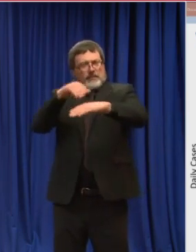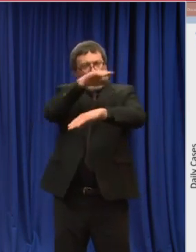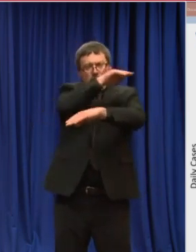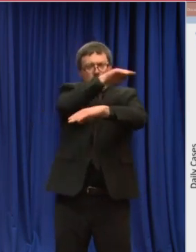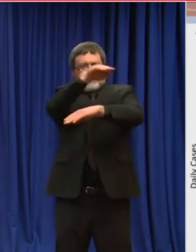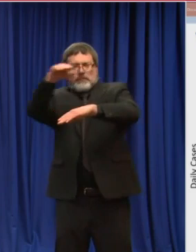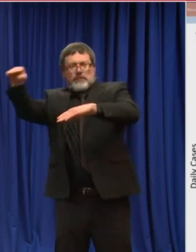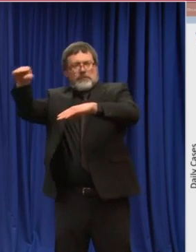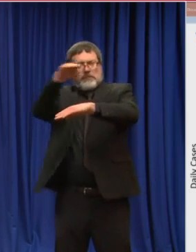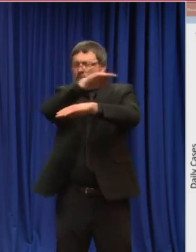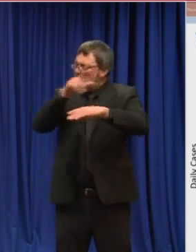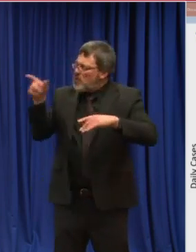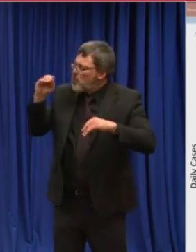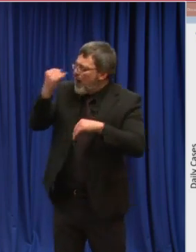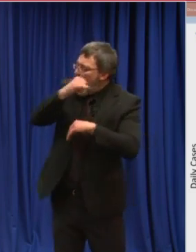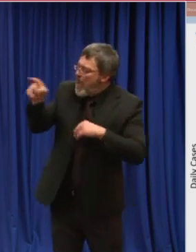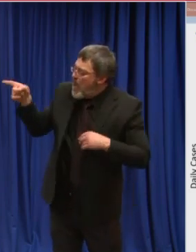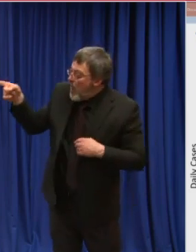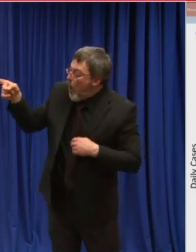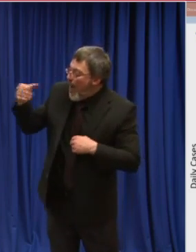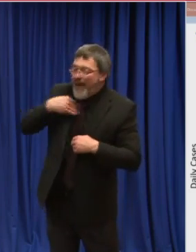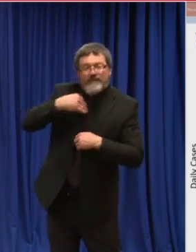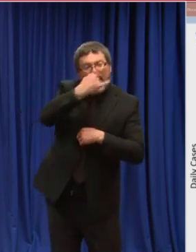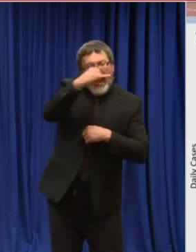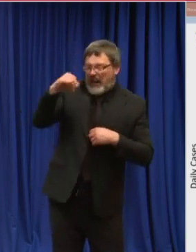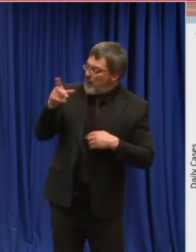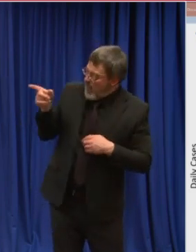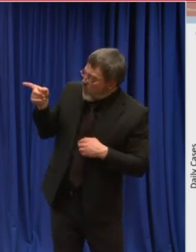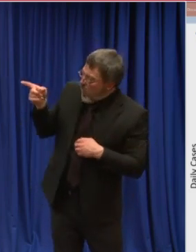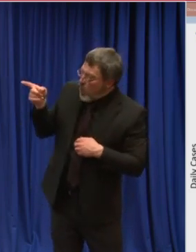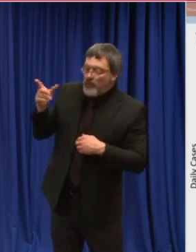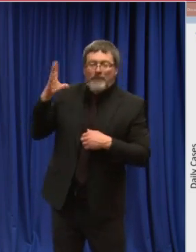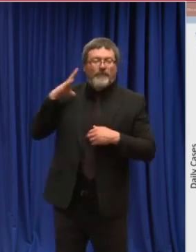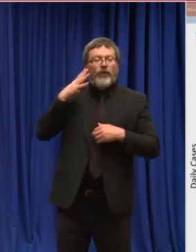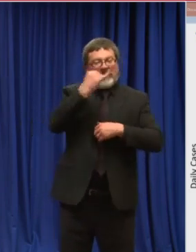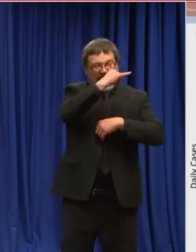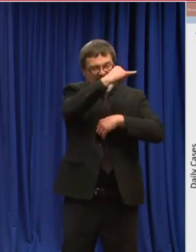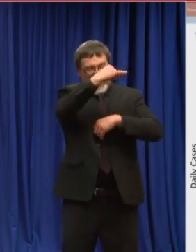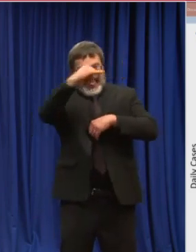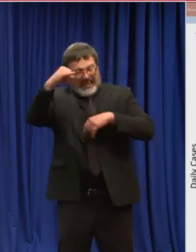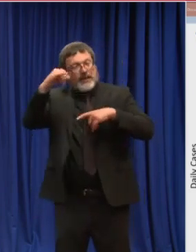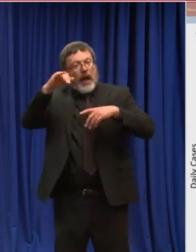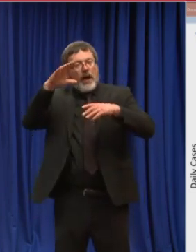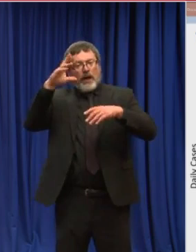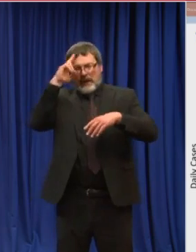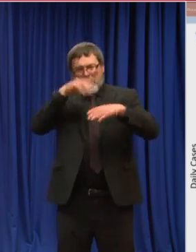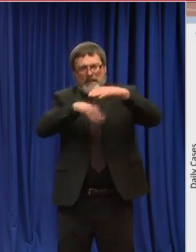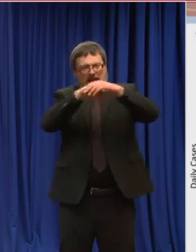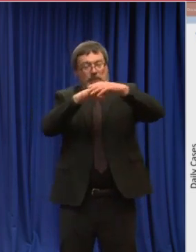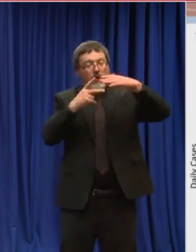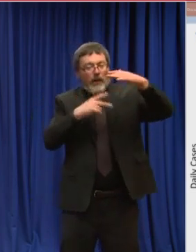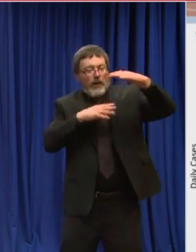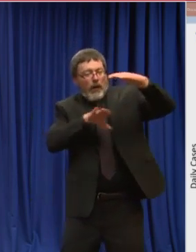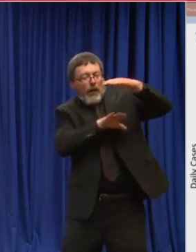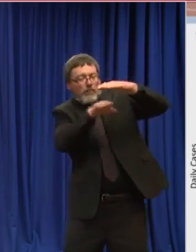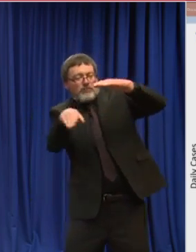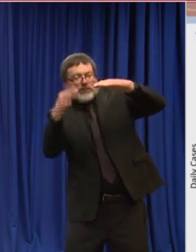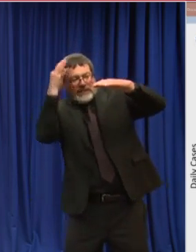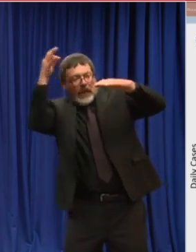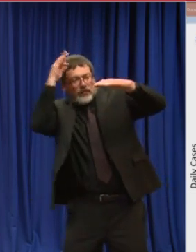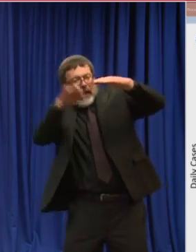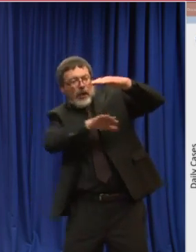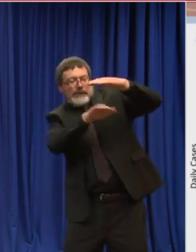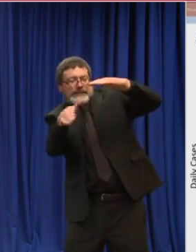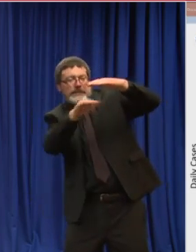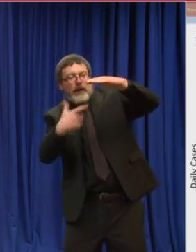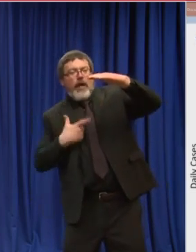PATIENTS WHO COME DOWN WITH COVID-19 WHO MAY NEED HOSPITALIZATION AND EVEN CRITICAL CARE MEDICAL ATTENTION.